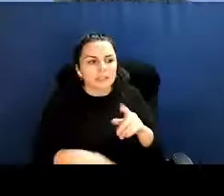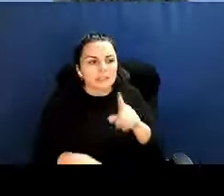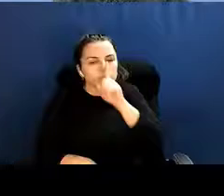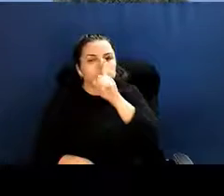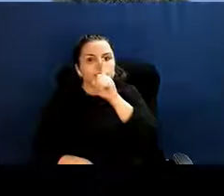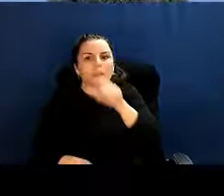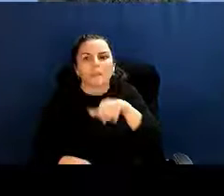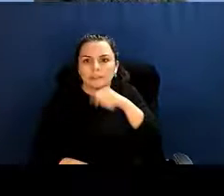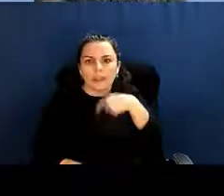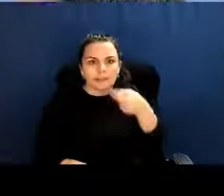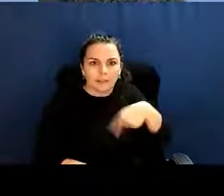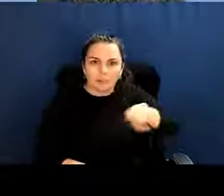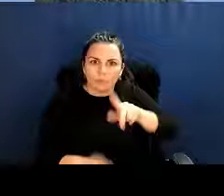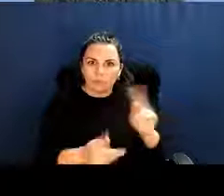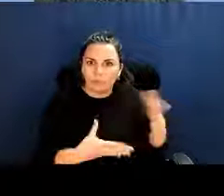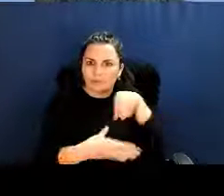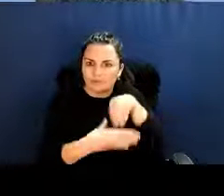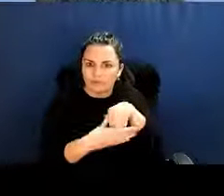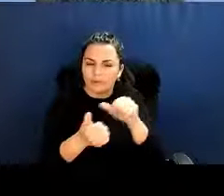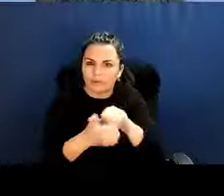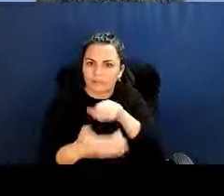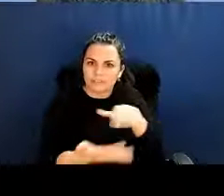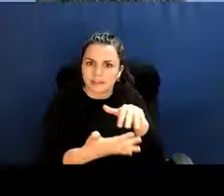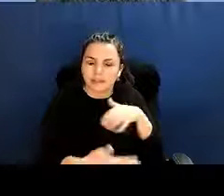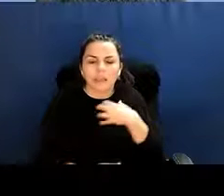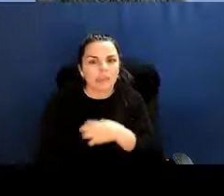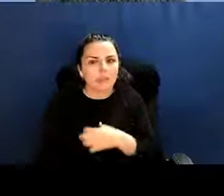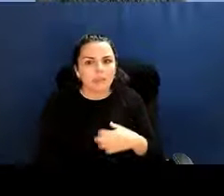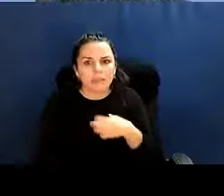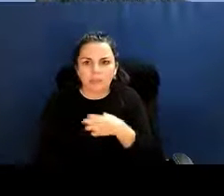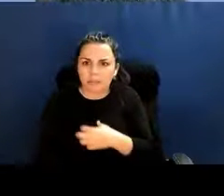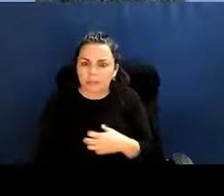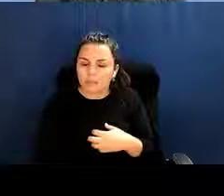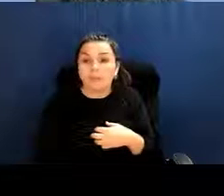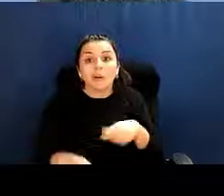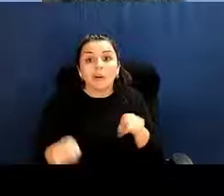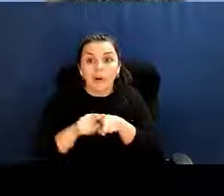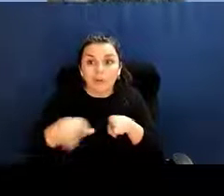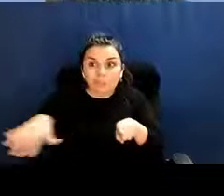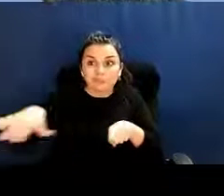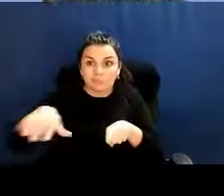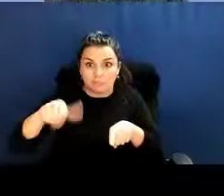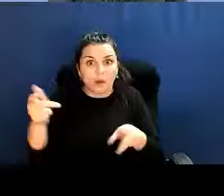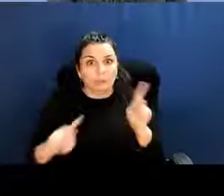I find that to be really egregious, and I guess the public did too, and that was reason how we ...